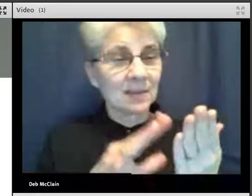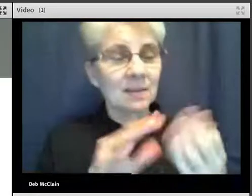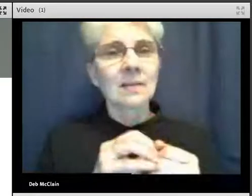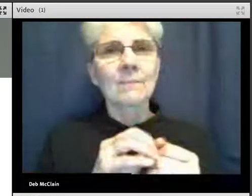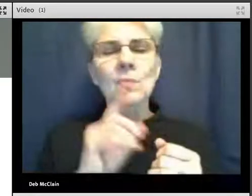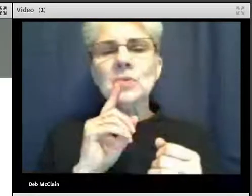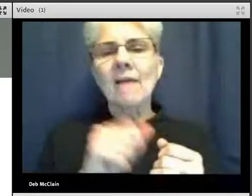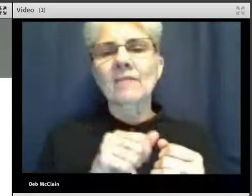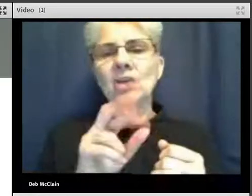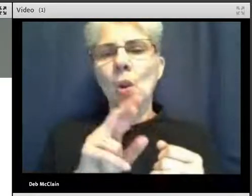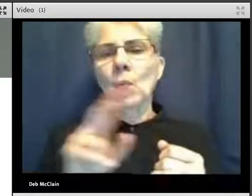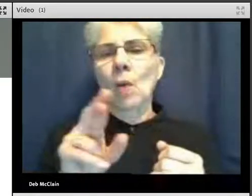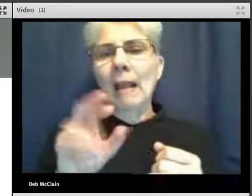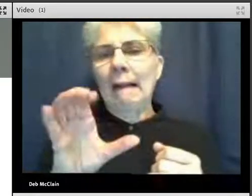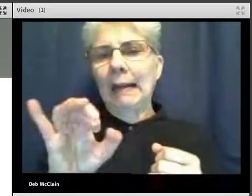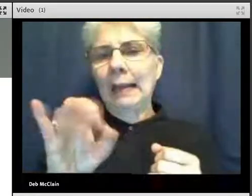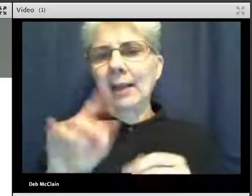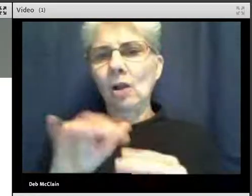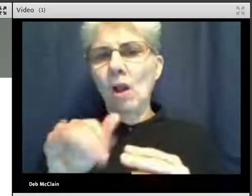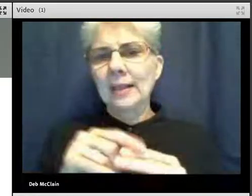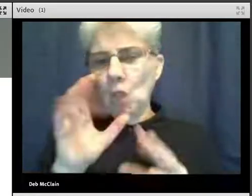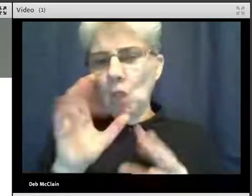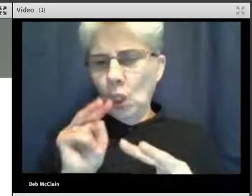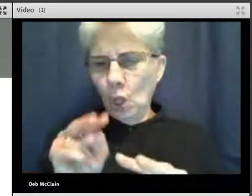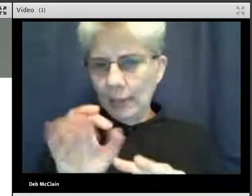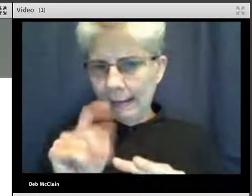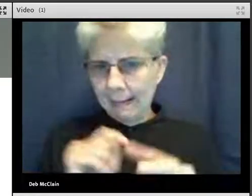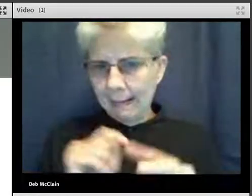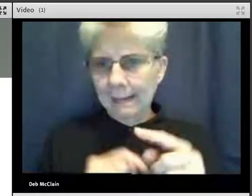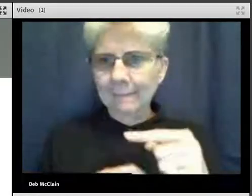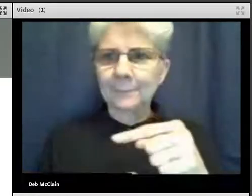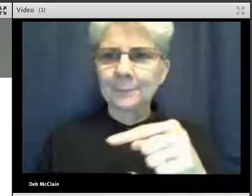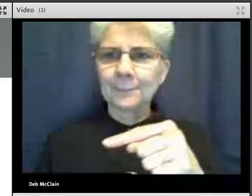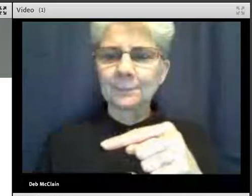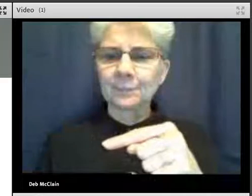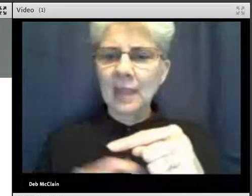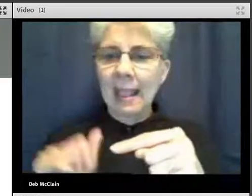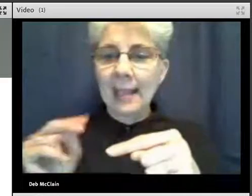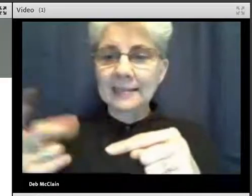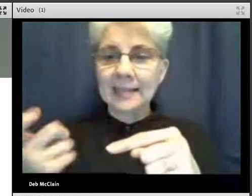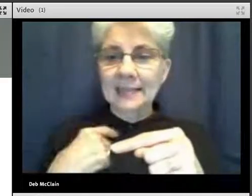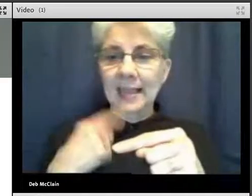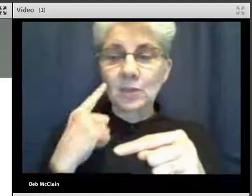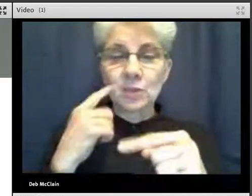Ann, you would have to actually right-click on it to look. Ann's asking how you can tell